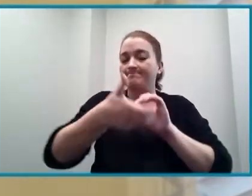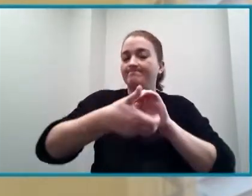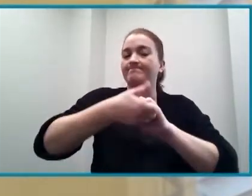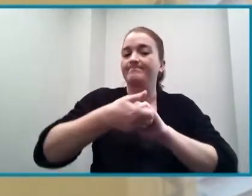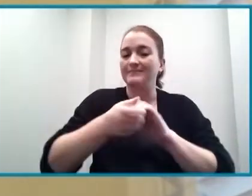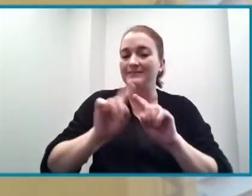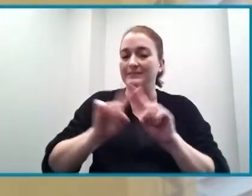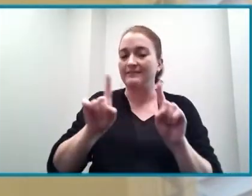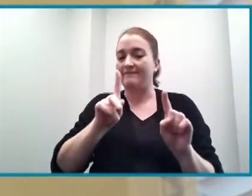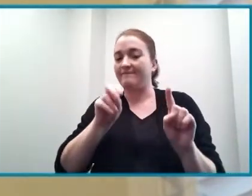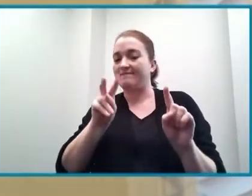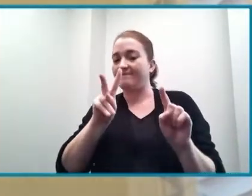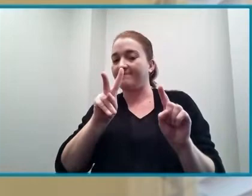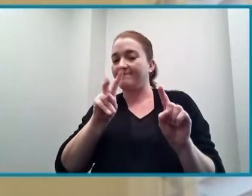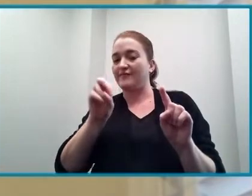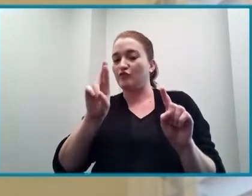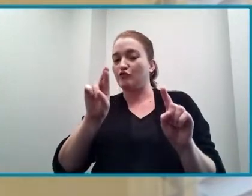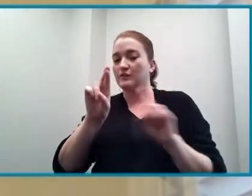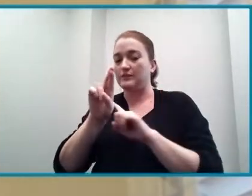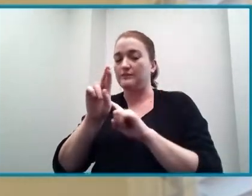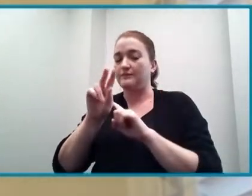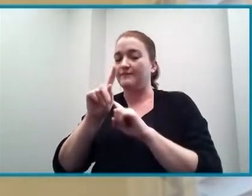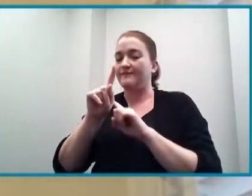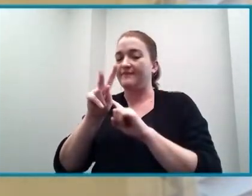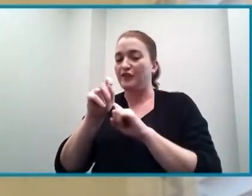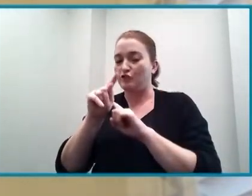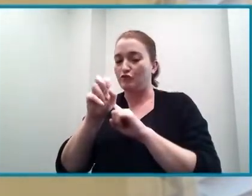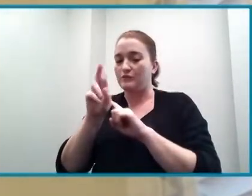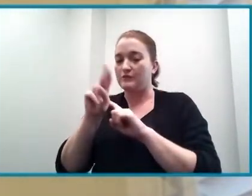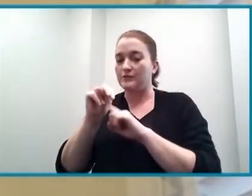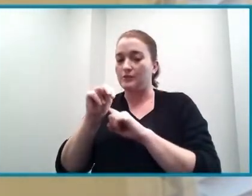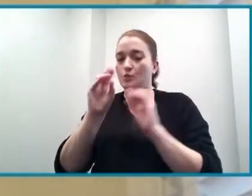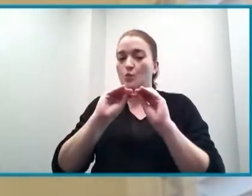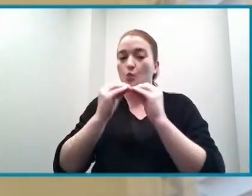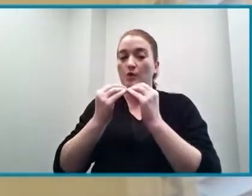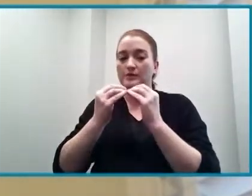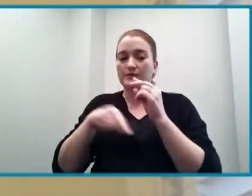Community arts engagement activities for military connected populations do